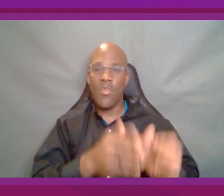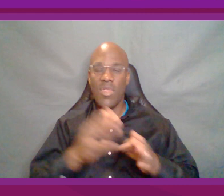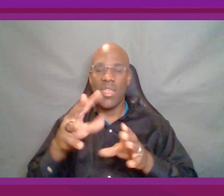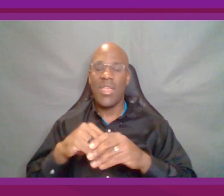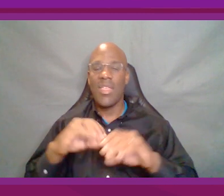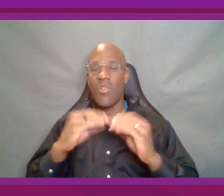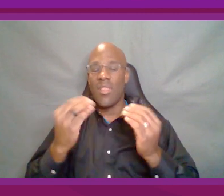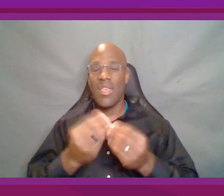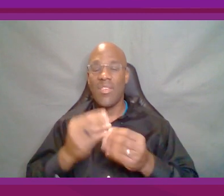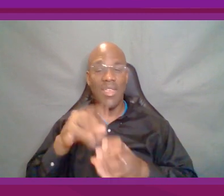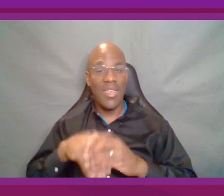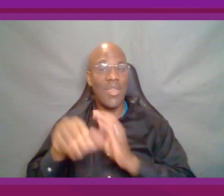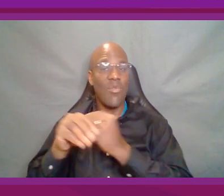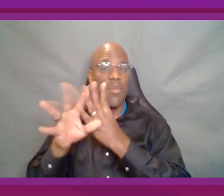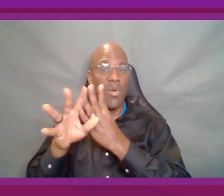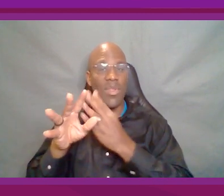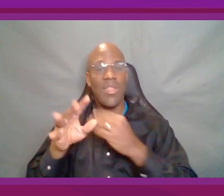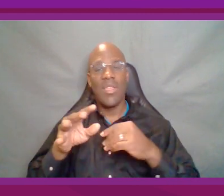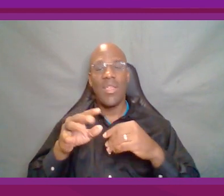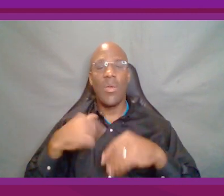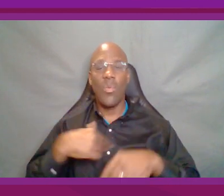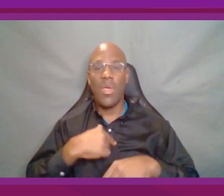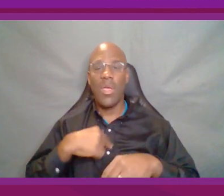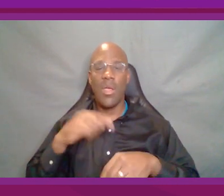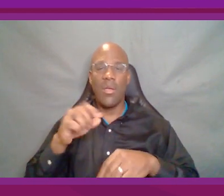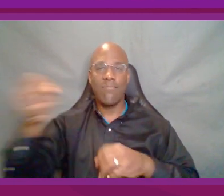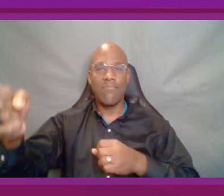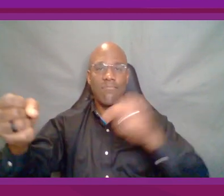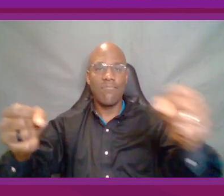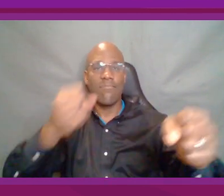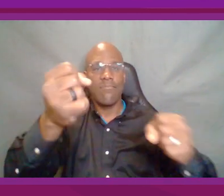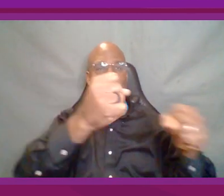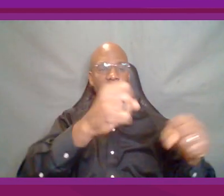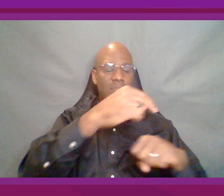across the organization is remote and we're placed all over the world which creates just equal